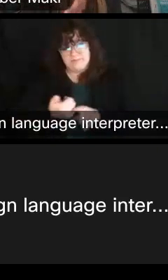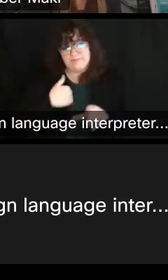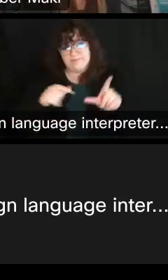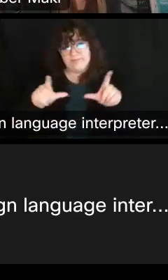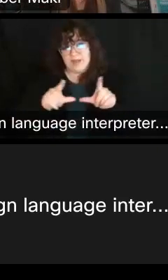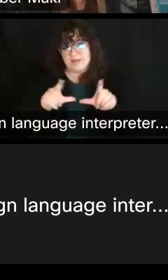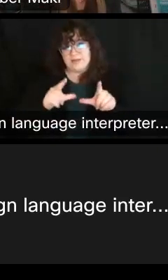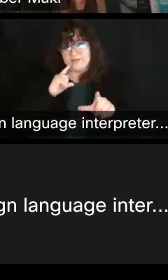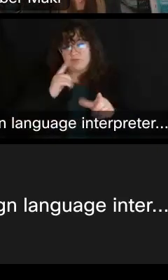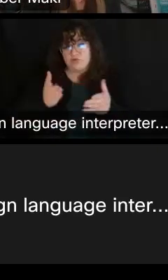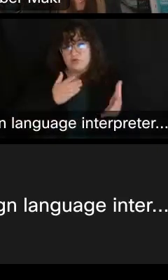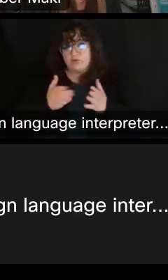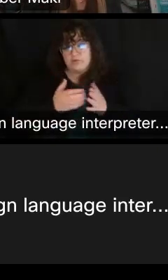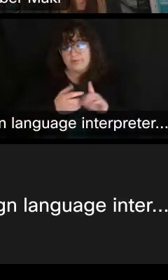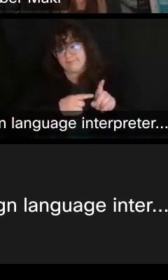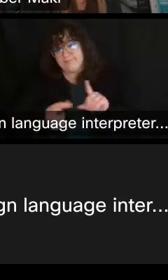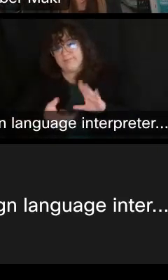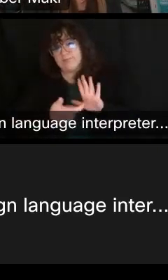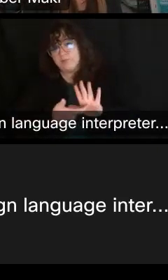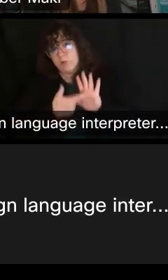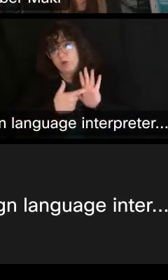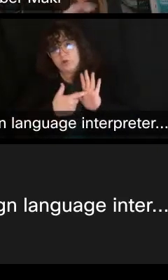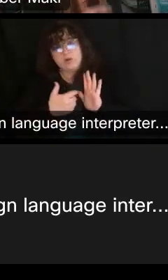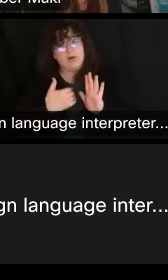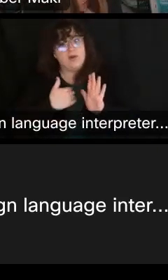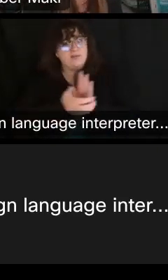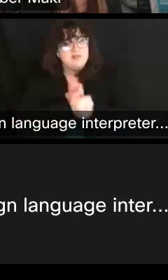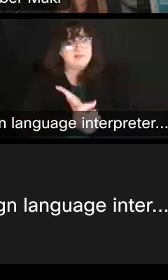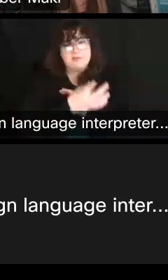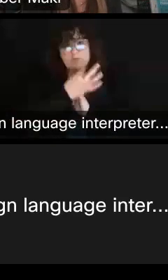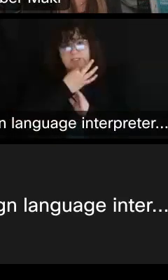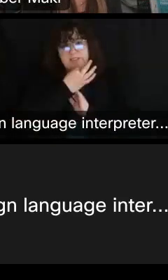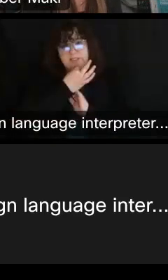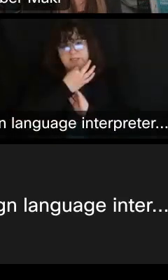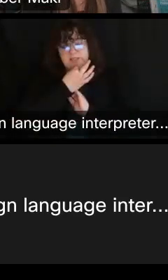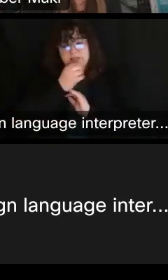are required to have the skill and expertise to write a positive support transition plan,